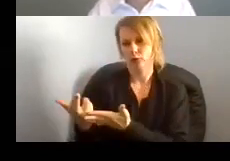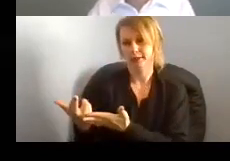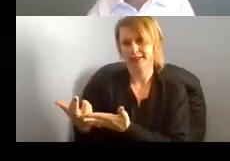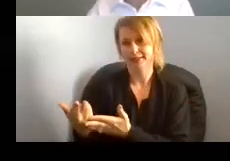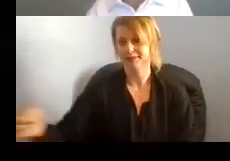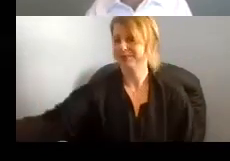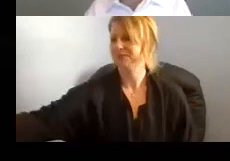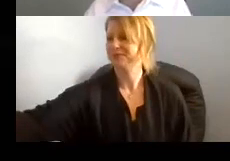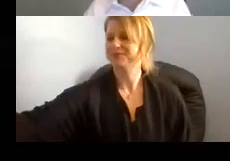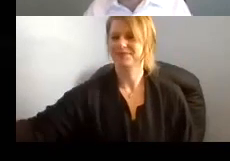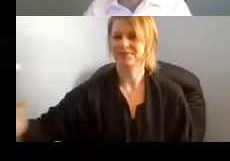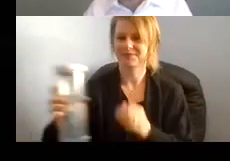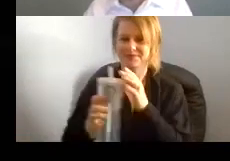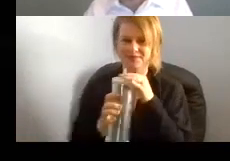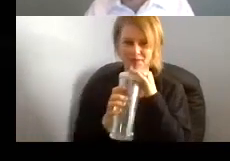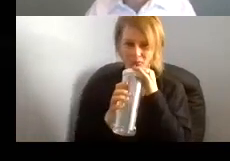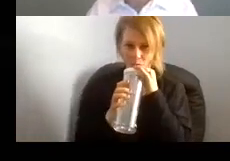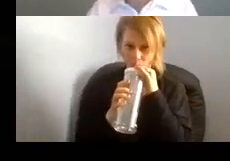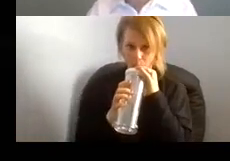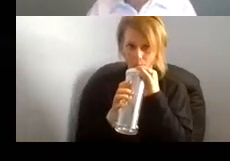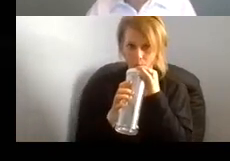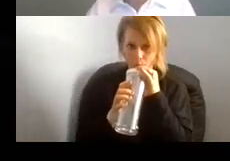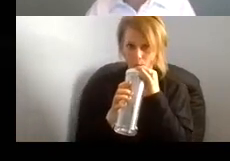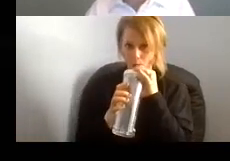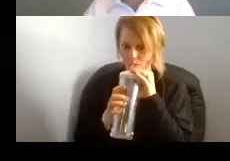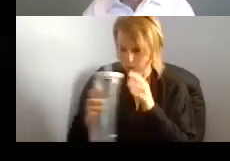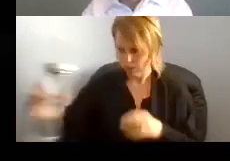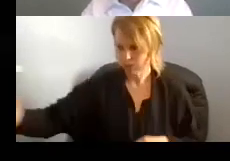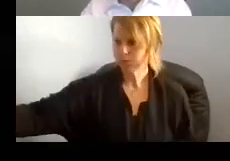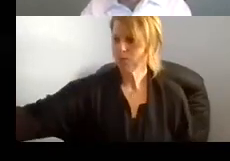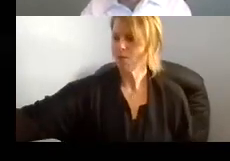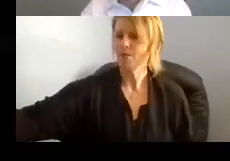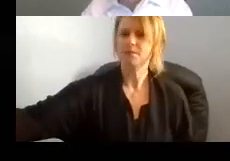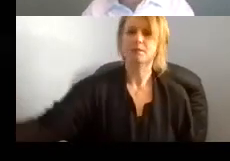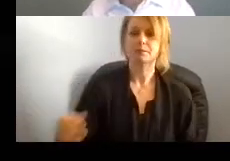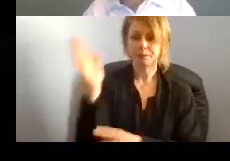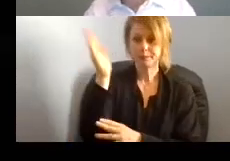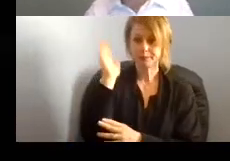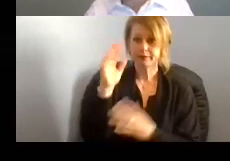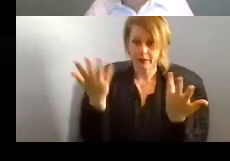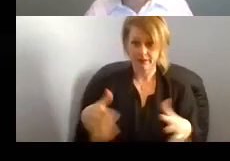that can be used to address these challenges. At the end of this presentation – and my intention is to end in about